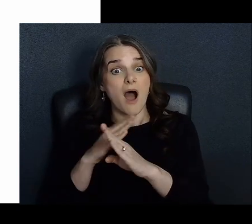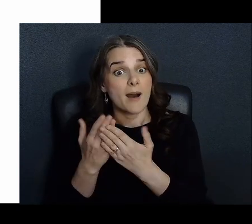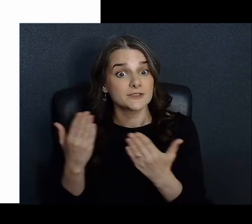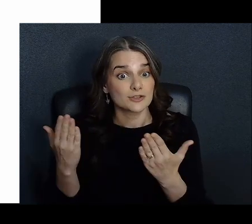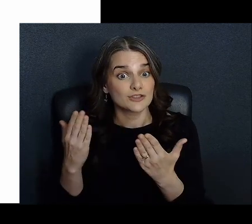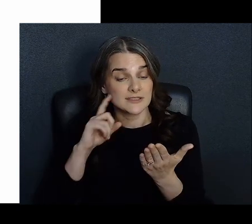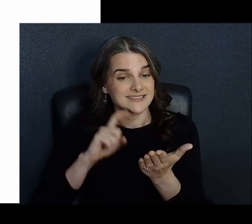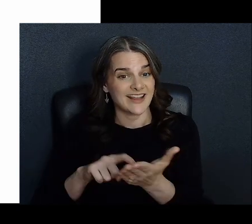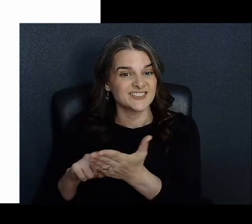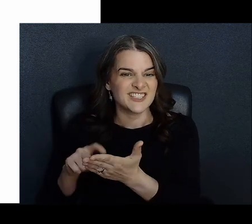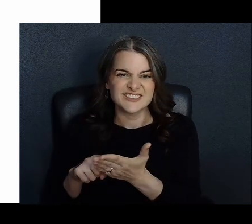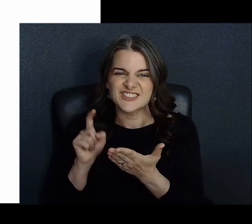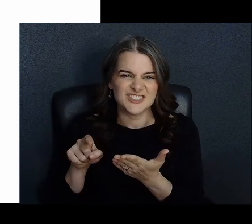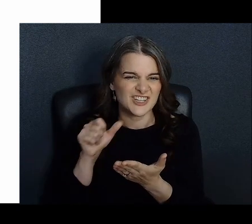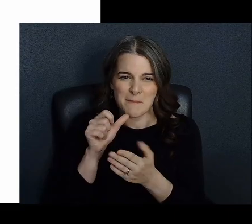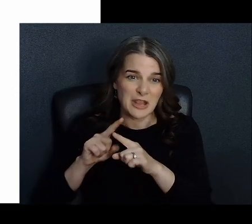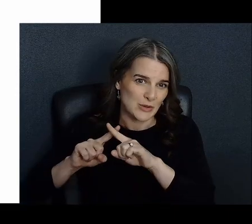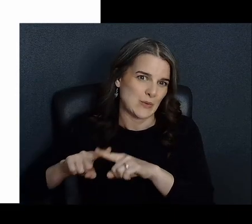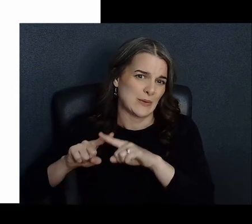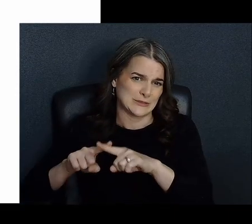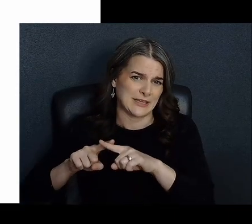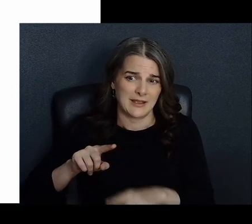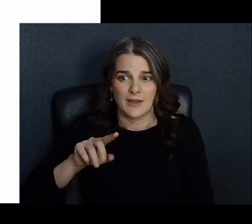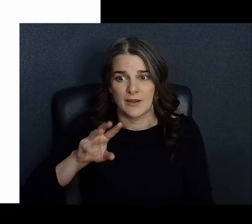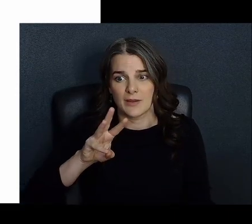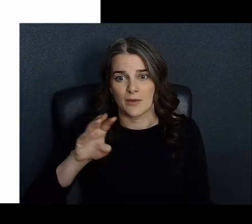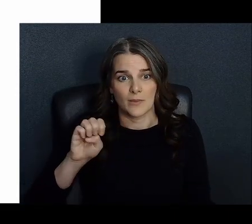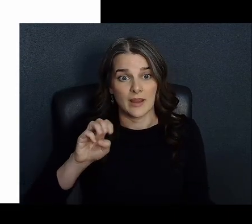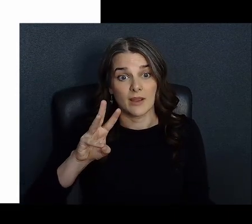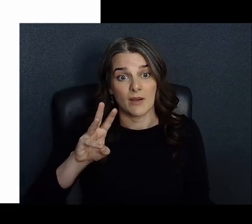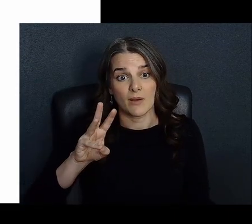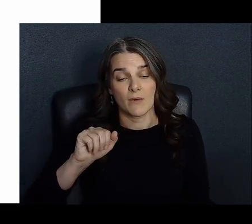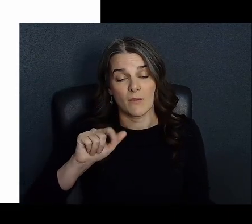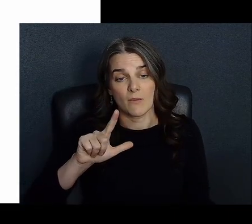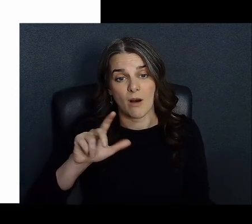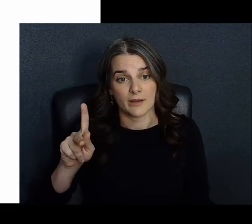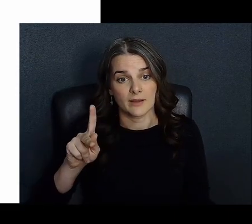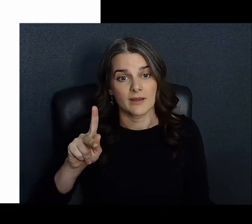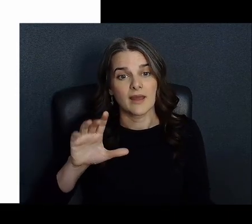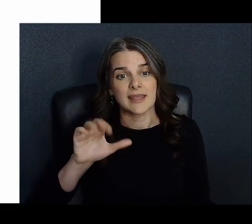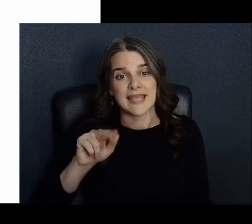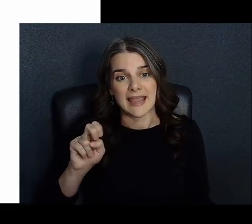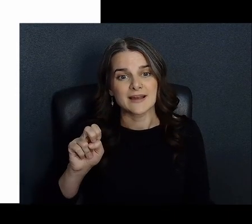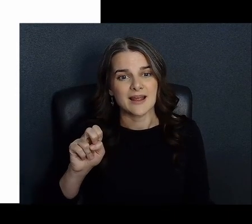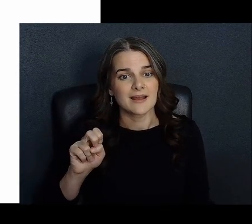shouldn't be using WEWalk cane unless you've had good mobility training using a white cane.